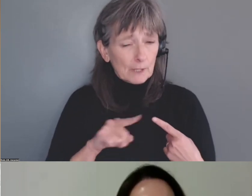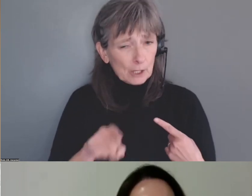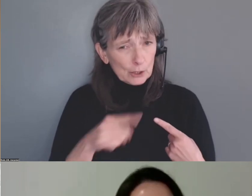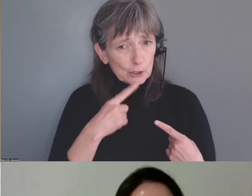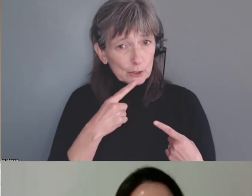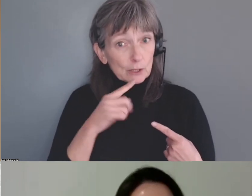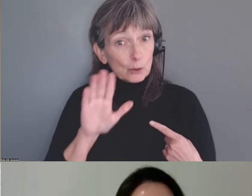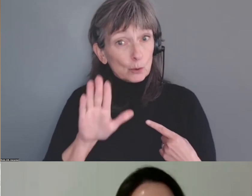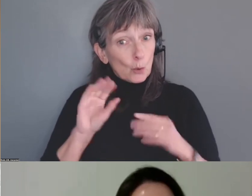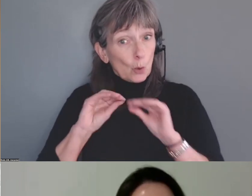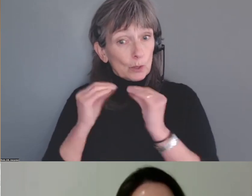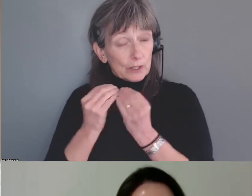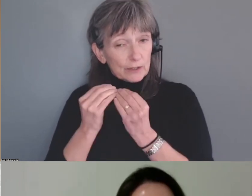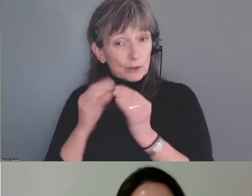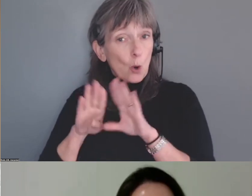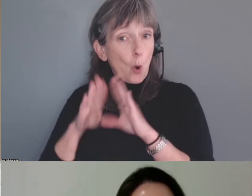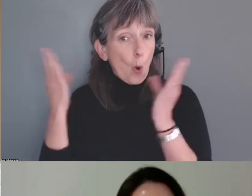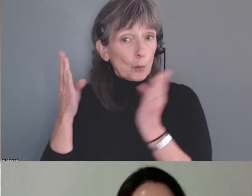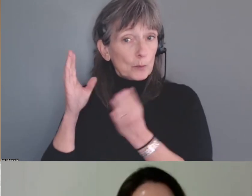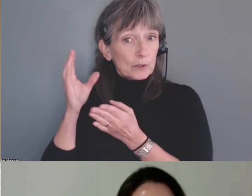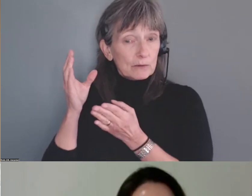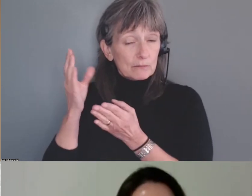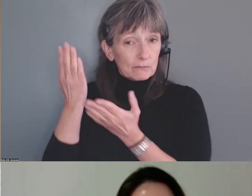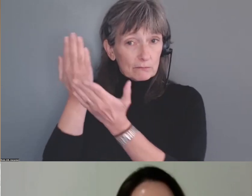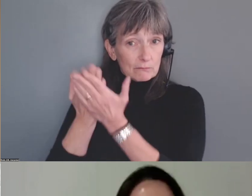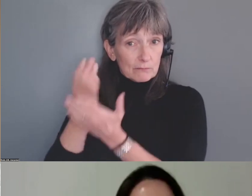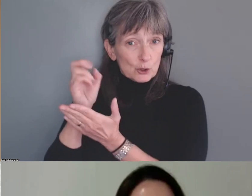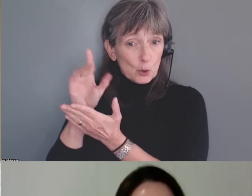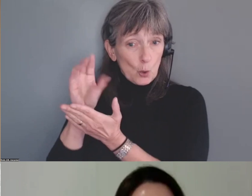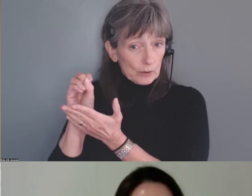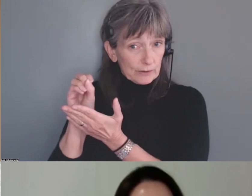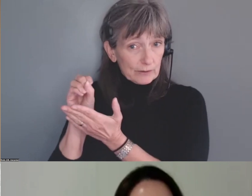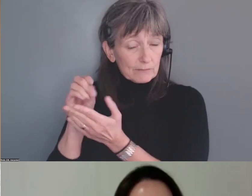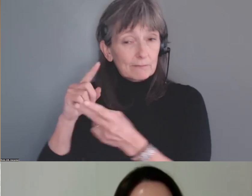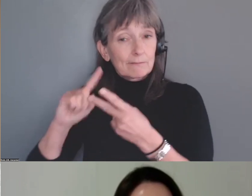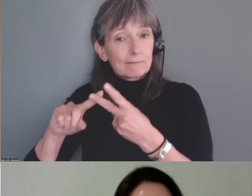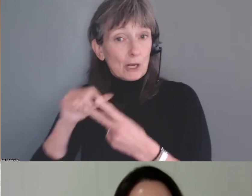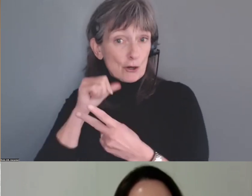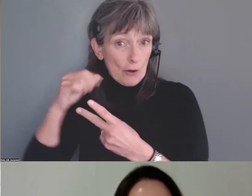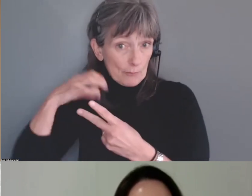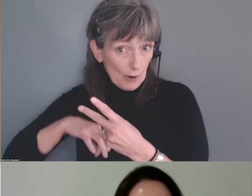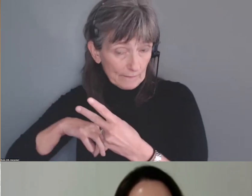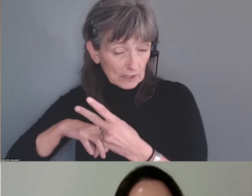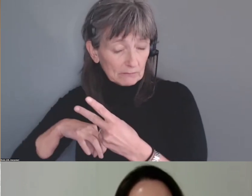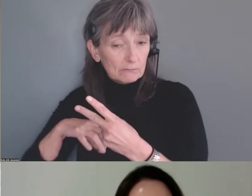open-source and not for-profit, but can the tools that you make be used to create books that are not